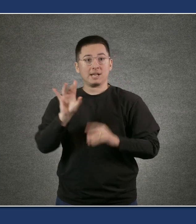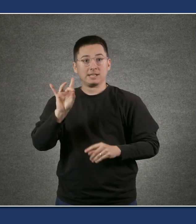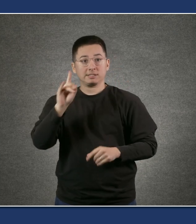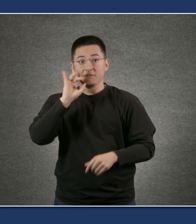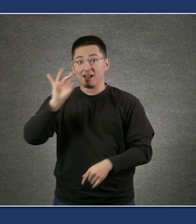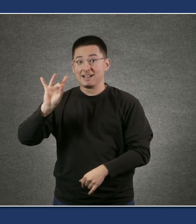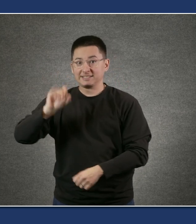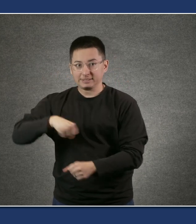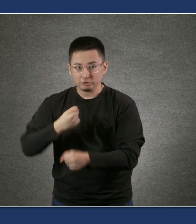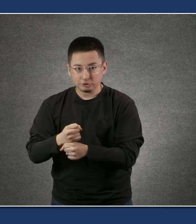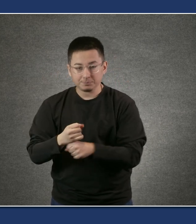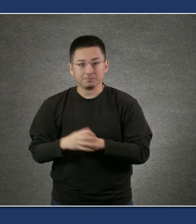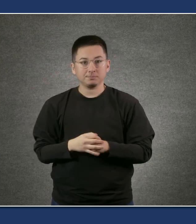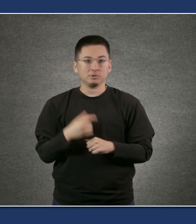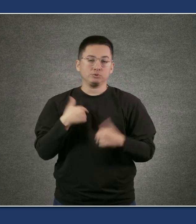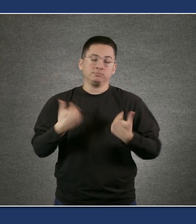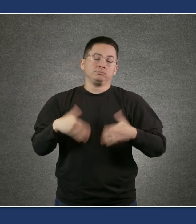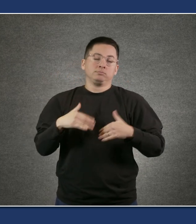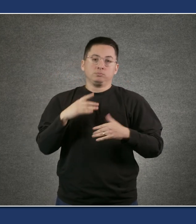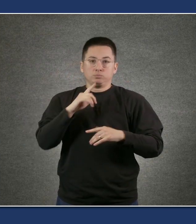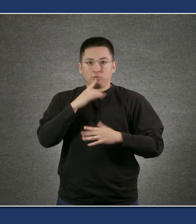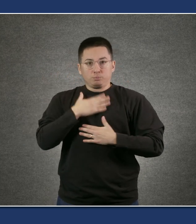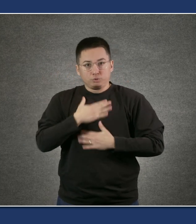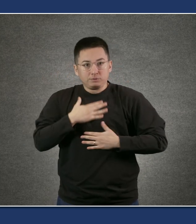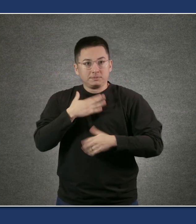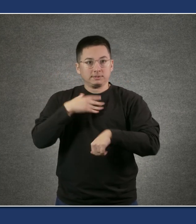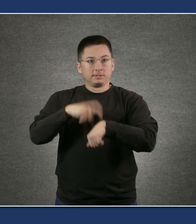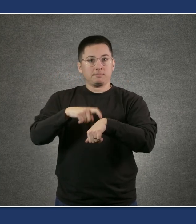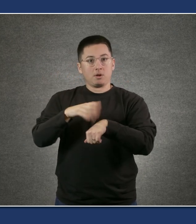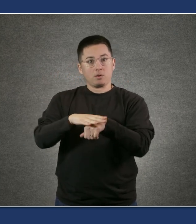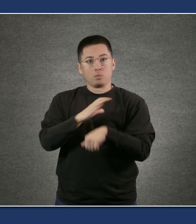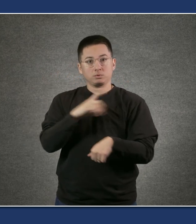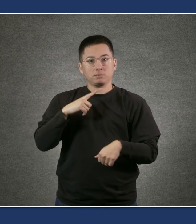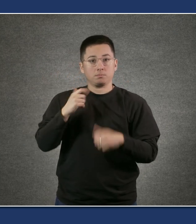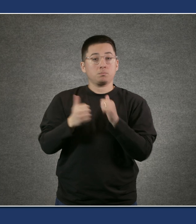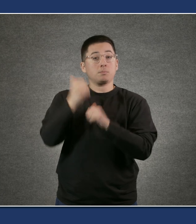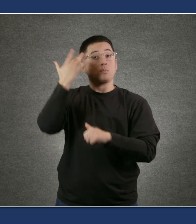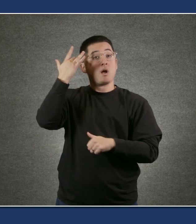I've greatly appreciated my time on the Council, mostly because it provides a unique opportunity